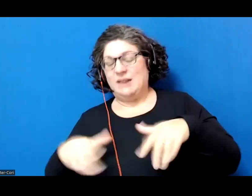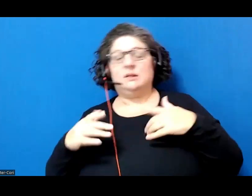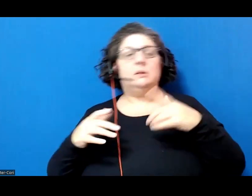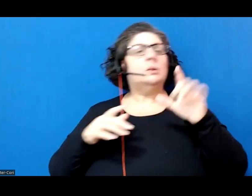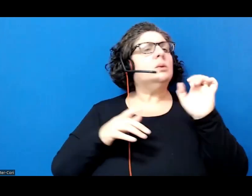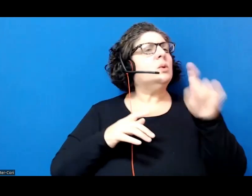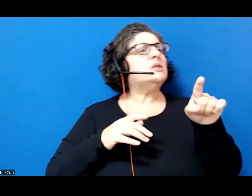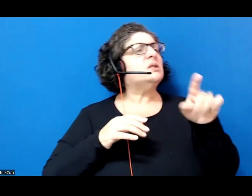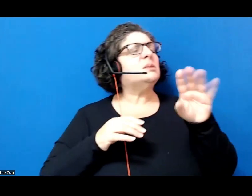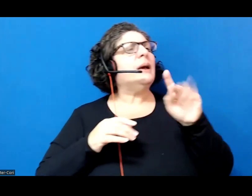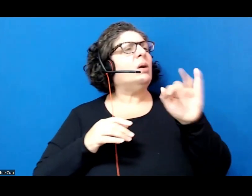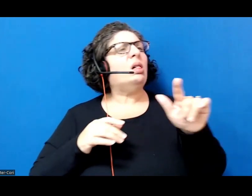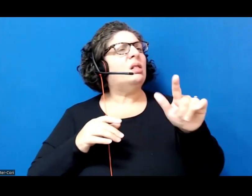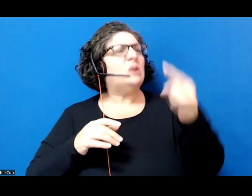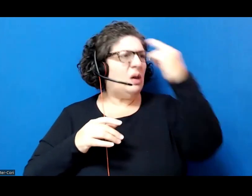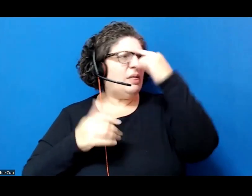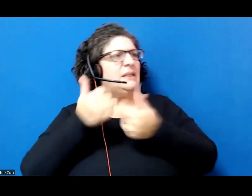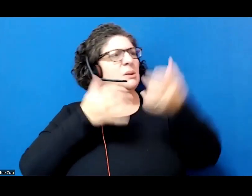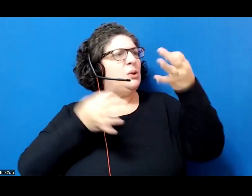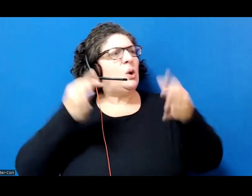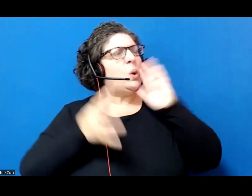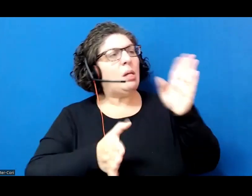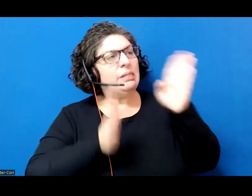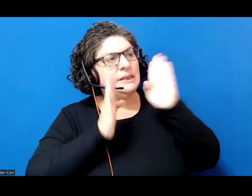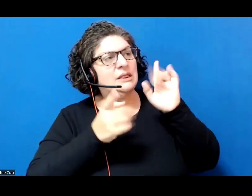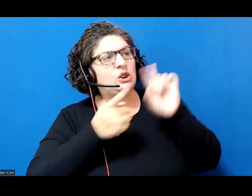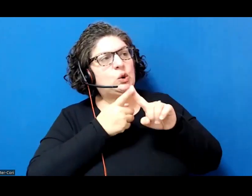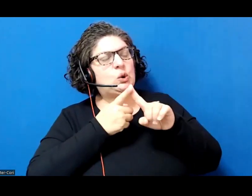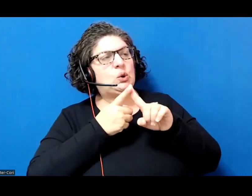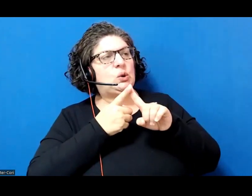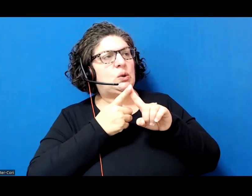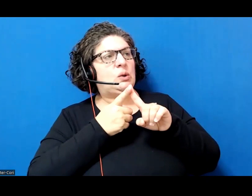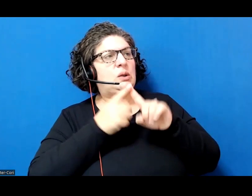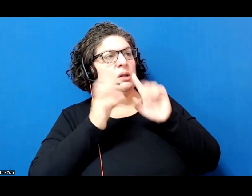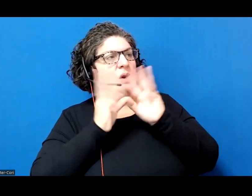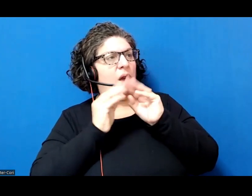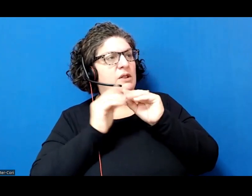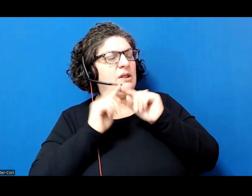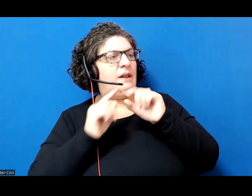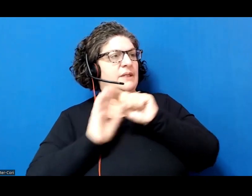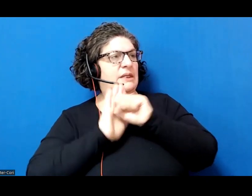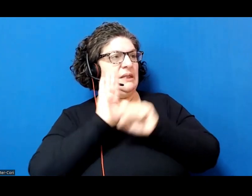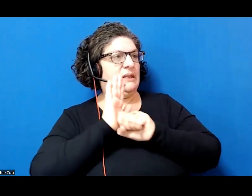Do you think the Supreme Court will listen to the conference of state Chief Justices,